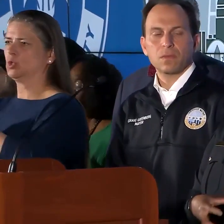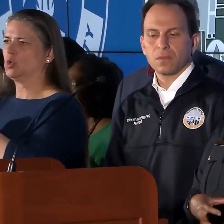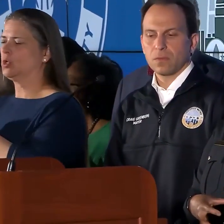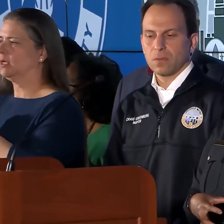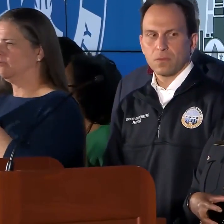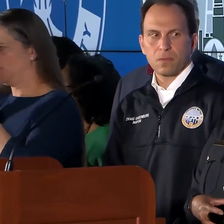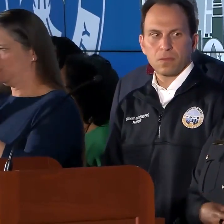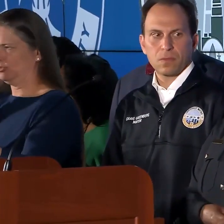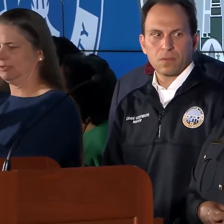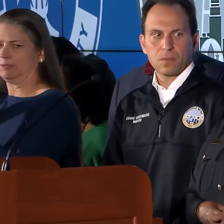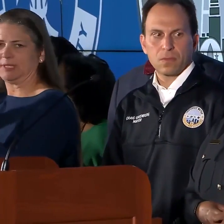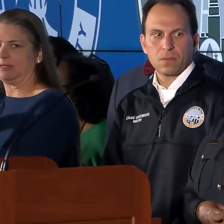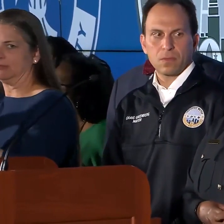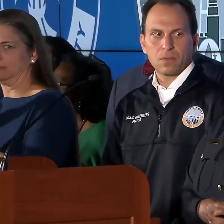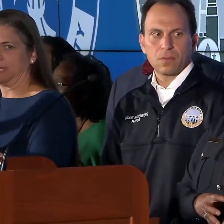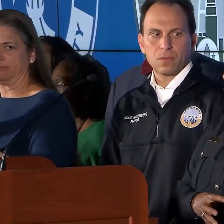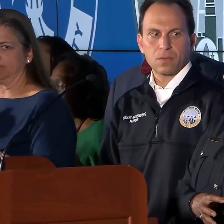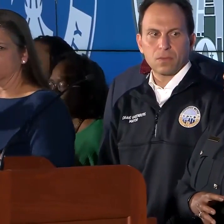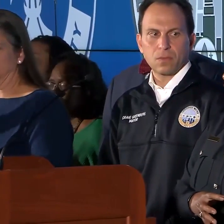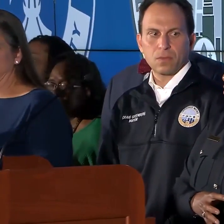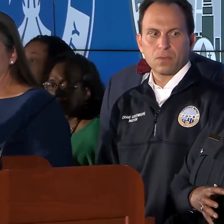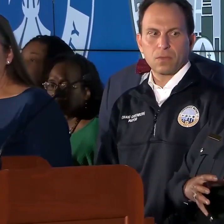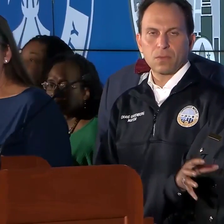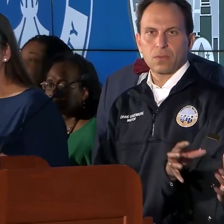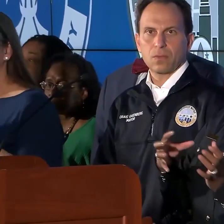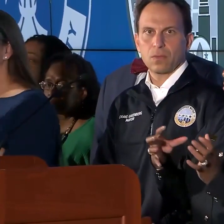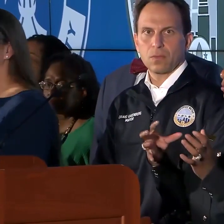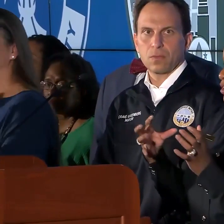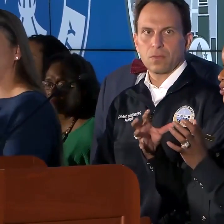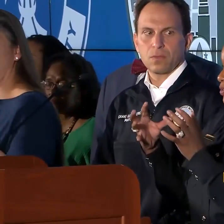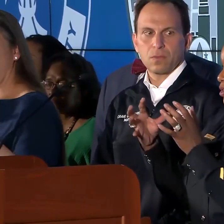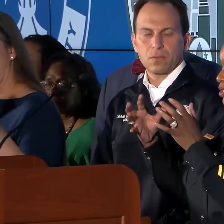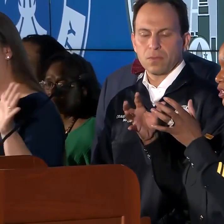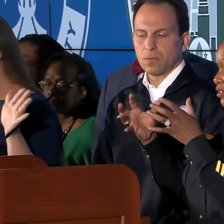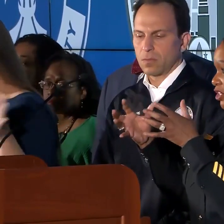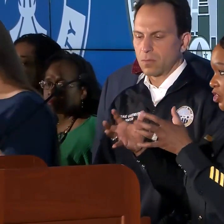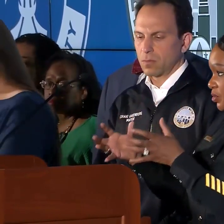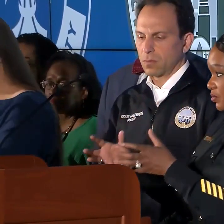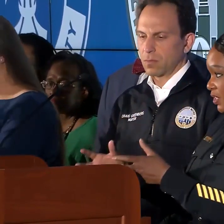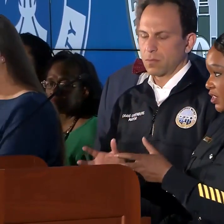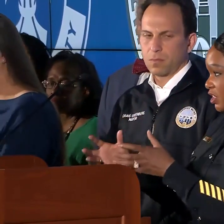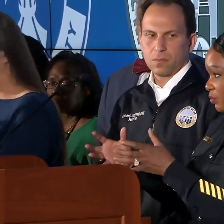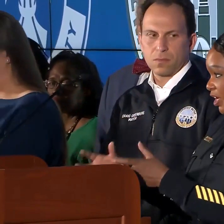the location. But again, let's focus back on this initial incident right